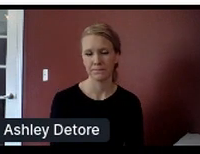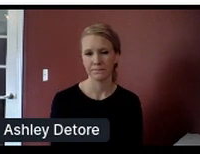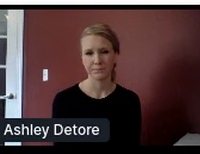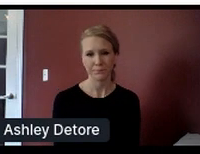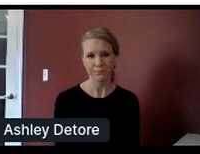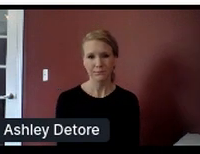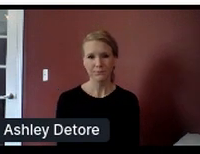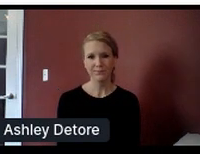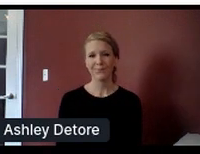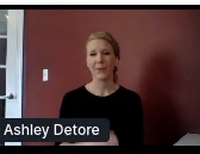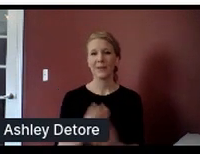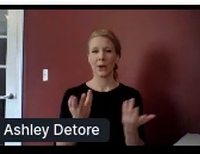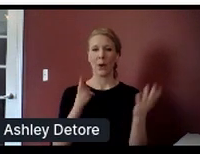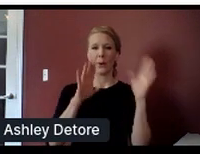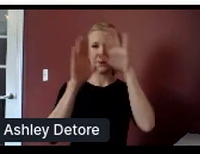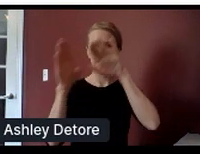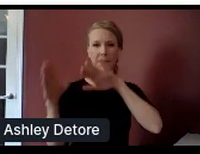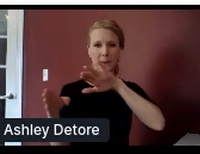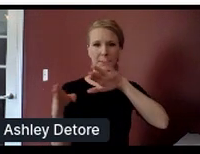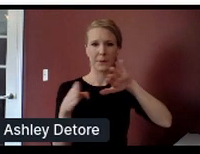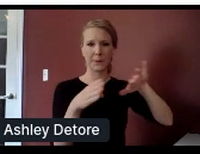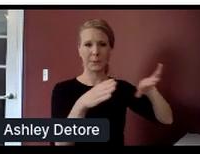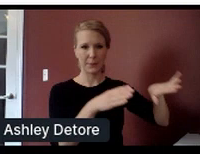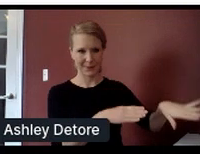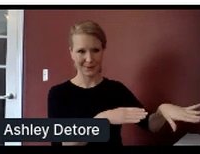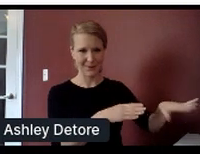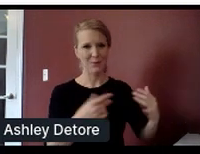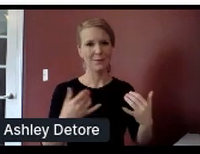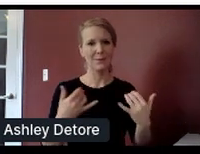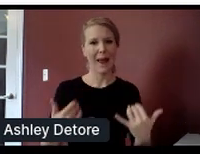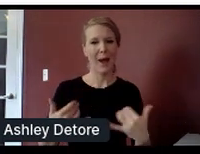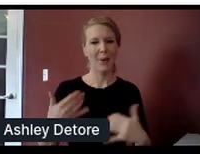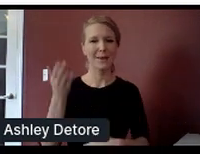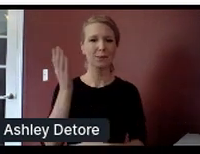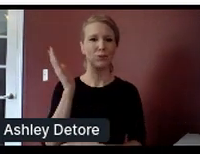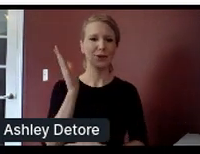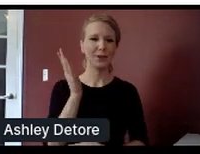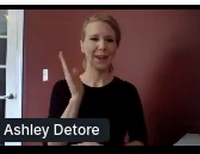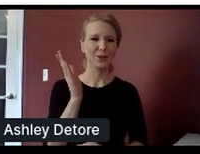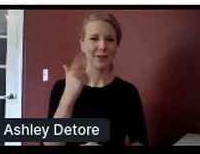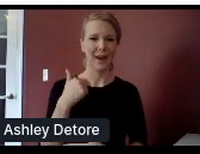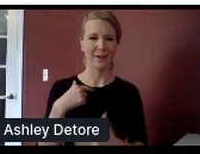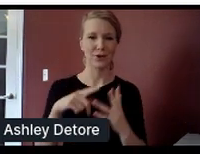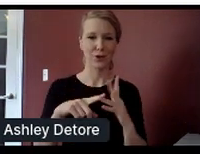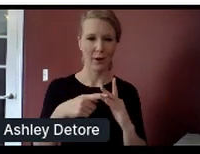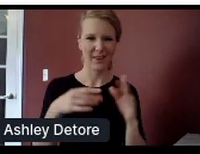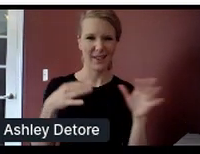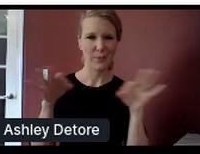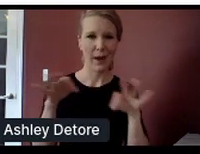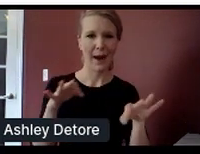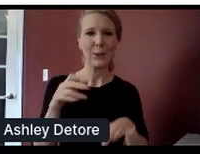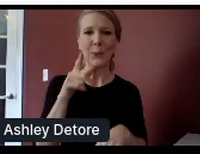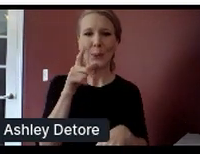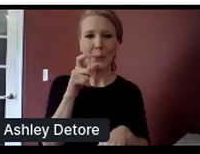All right, so now I'll start this presentation by telling you a little bit about who I am.